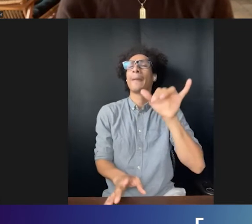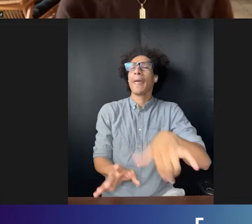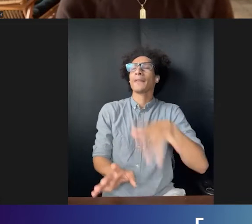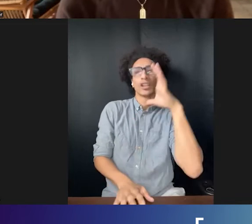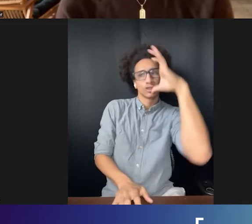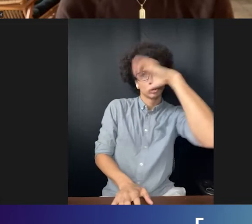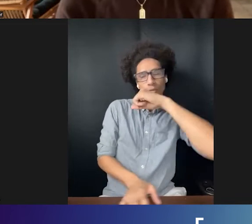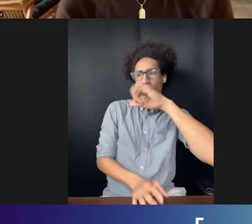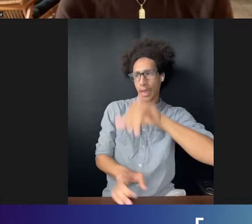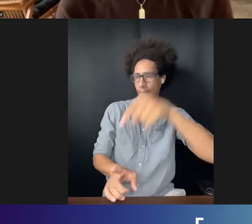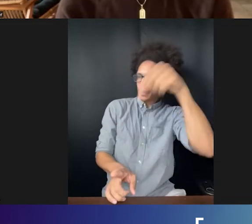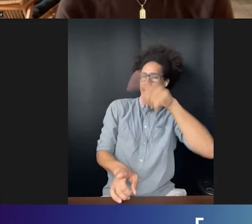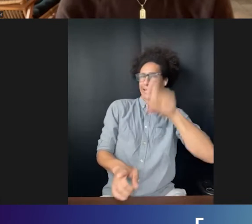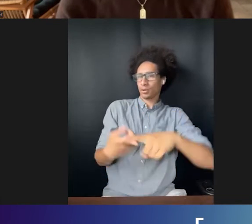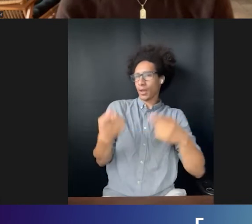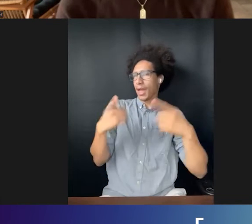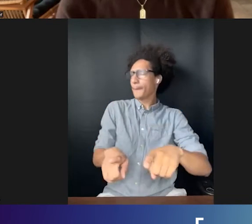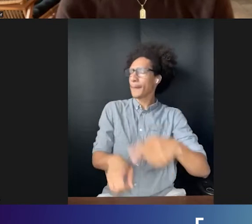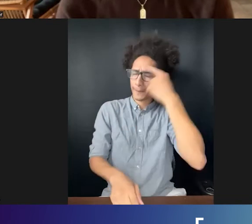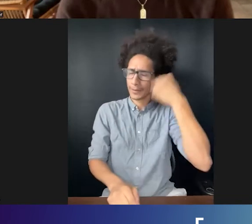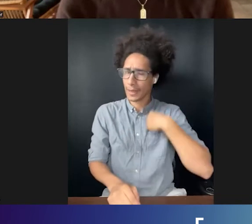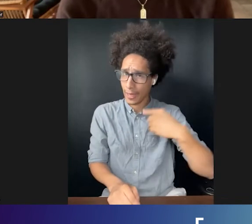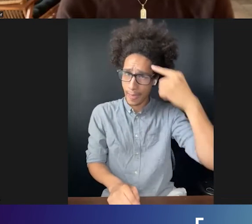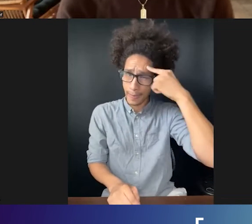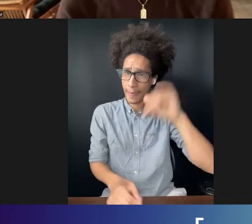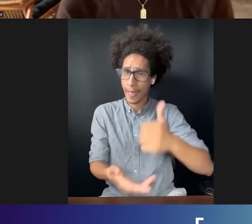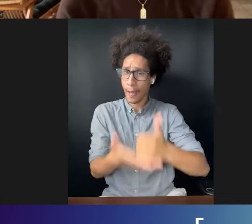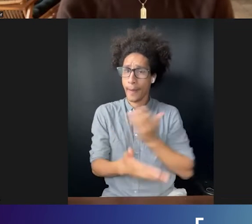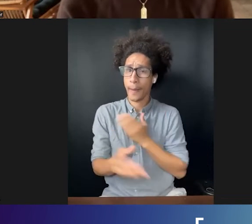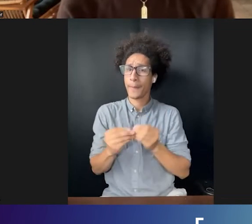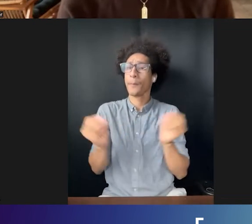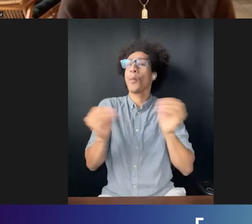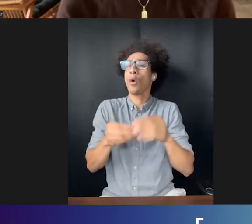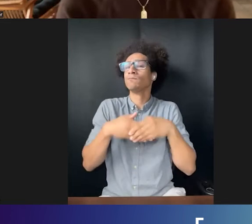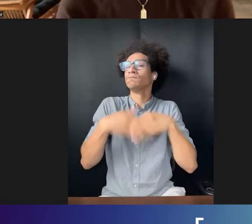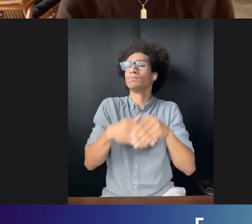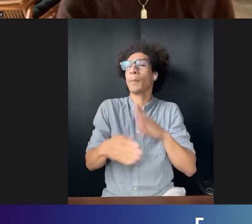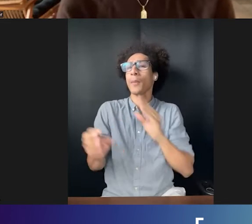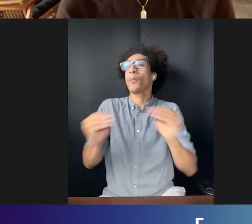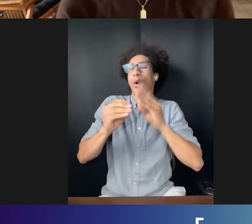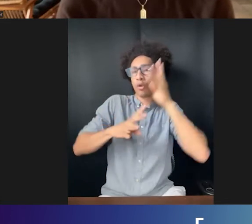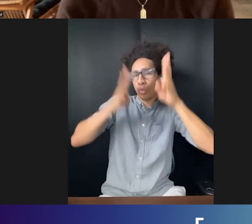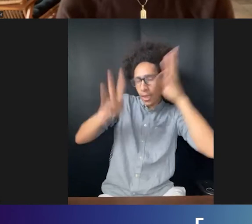because I think that gives us the leeway to then be really creative and fill in gaps, create ground teams, you know,